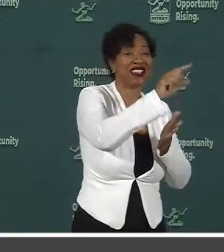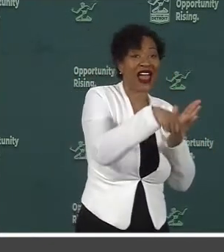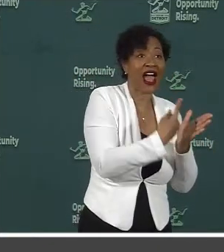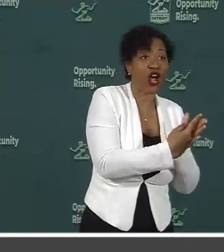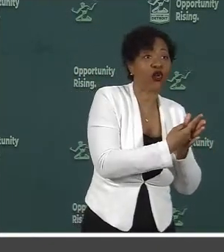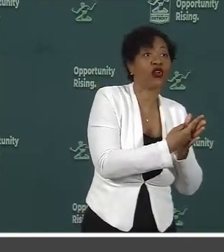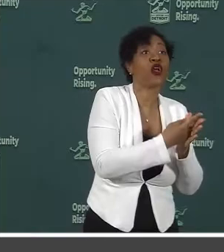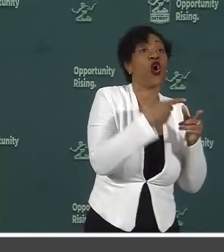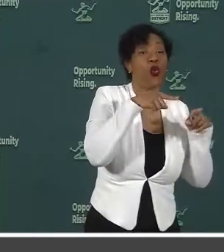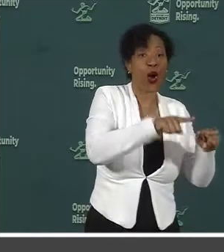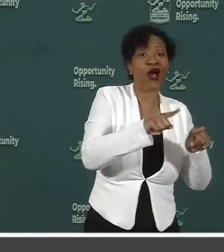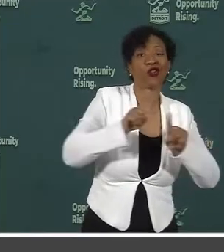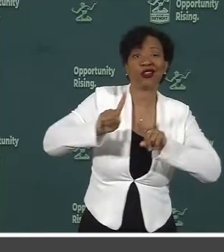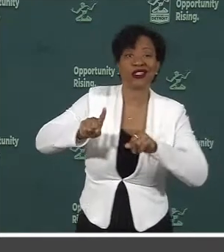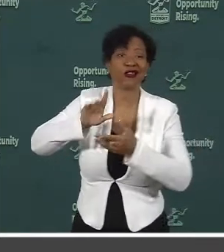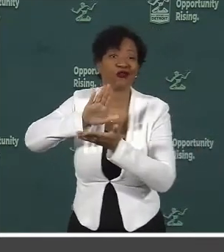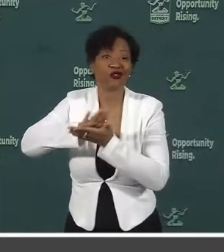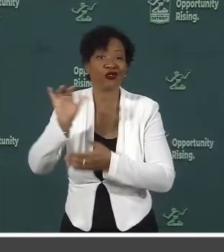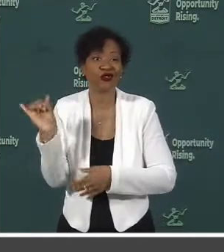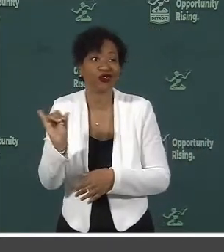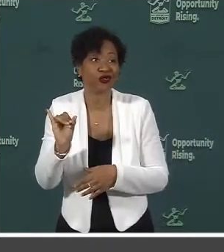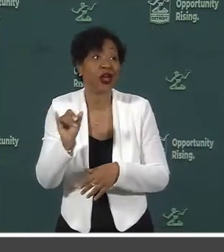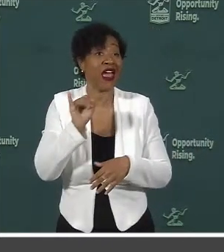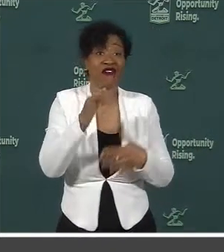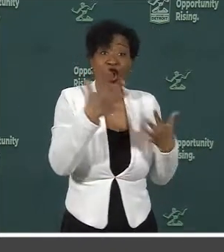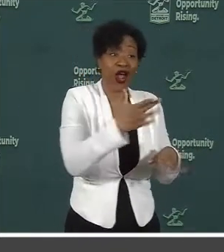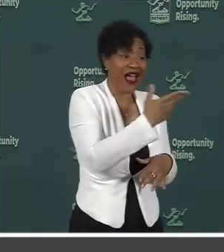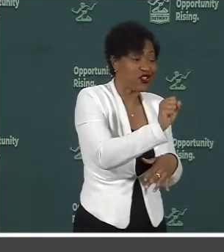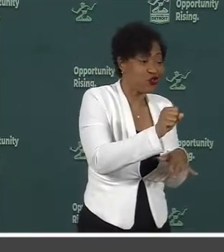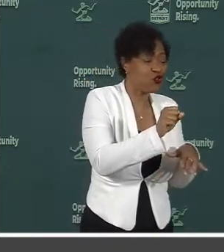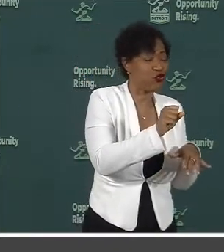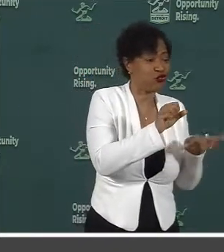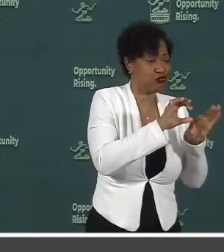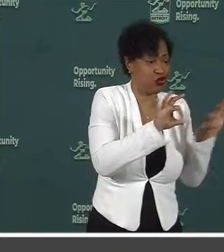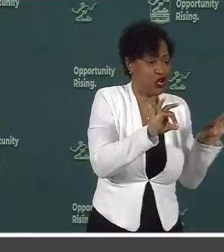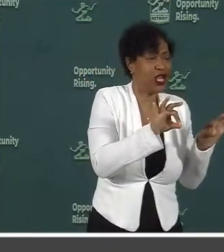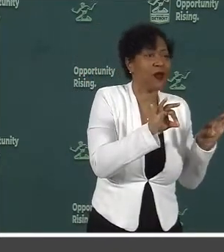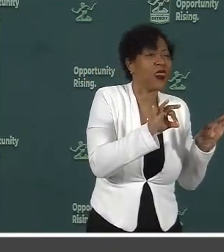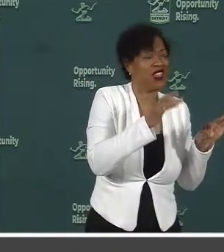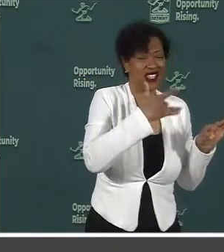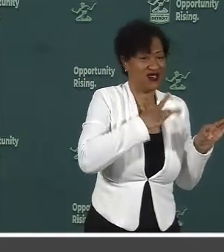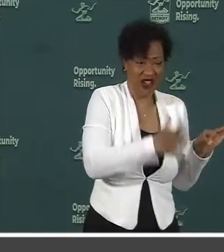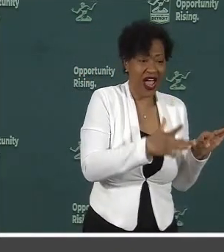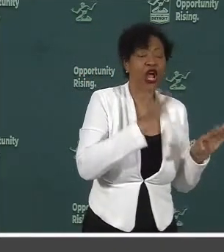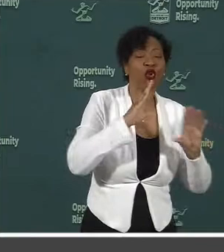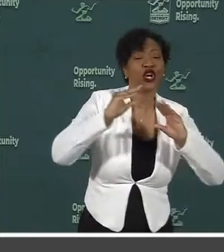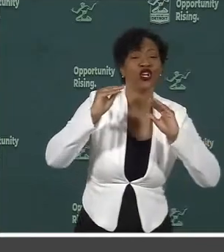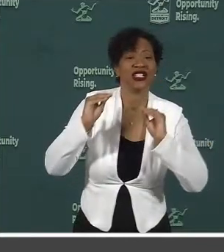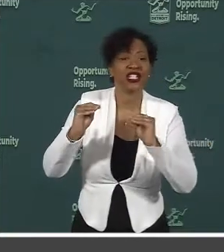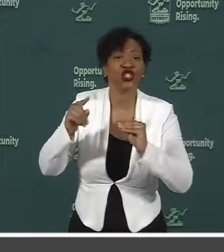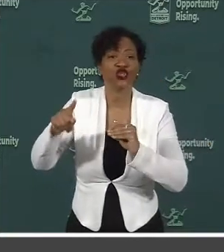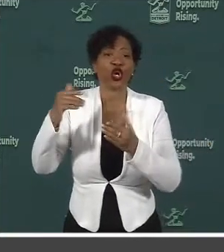10 TO SIXTEEN DOLLARS AN HOUR TO LEARN A NEW TRADE DO YOU WANT TO WORK FULL TIME WILL PAY YOU FIFTEEN DOLLARS AN HOUR AND WORK FOR THE CITY AND WE'LL